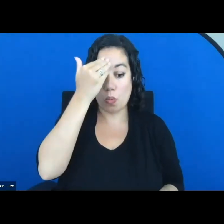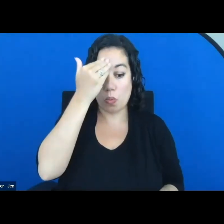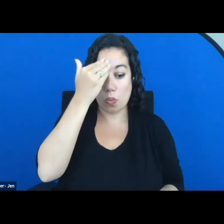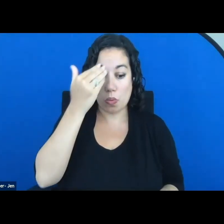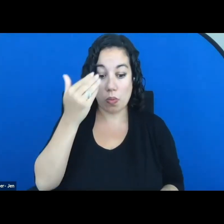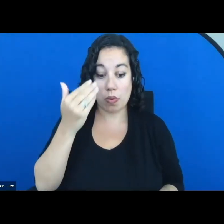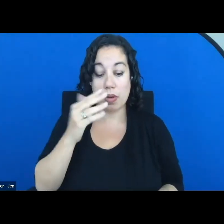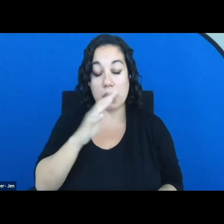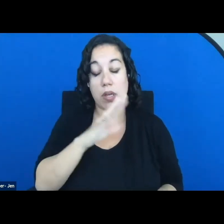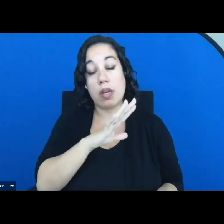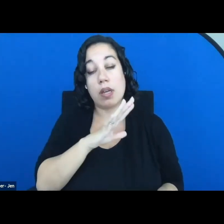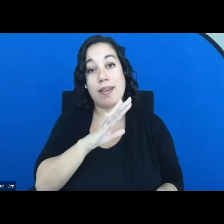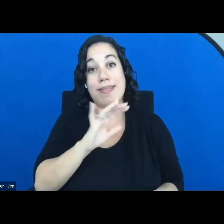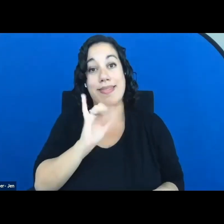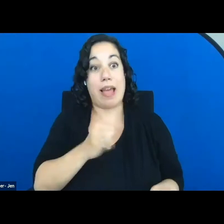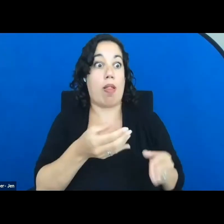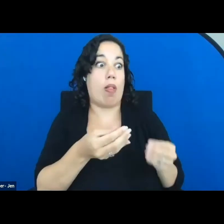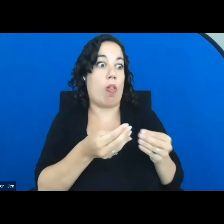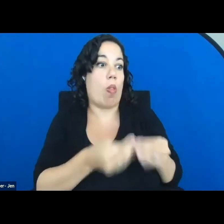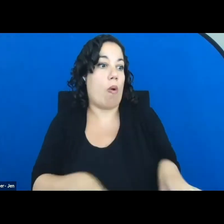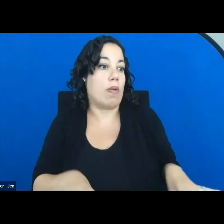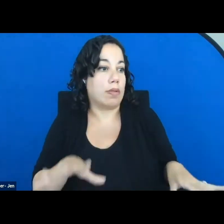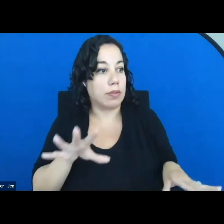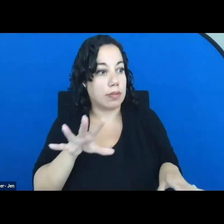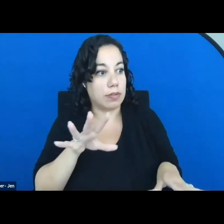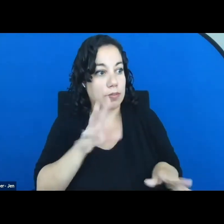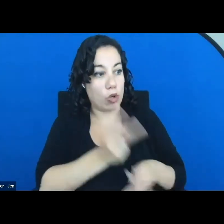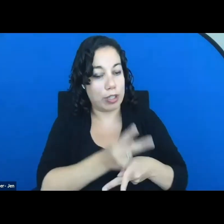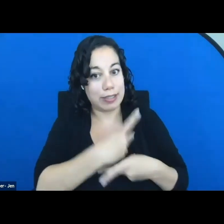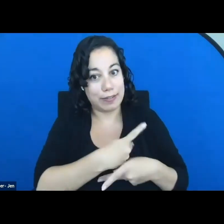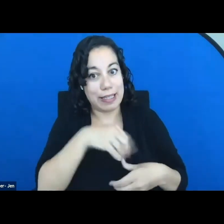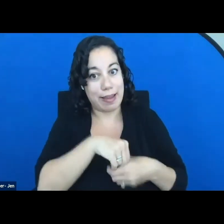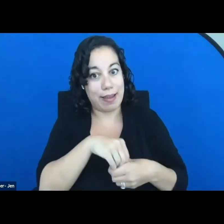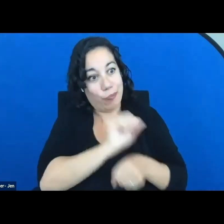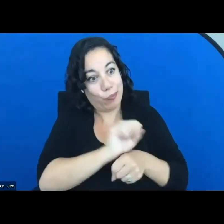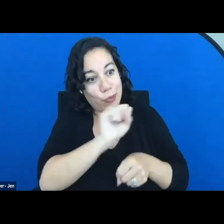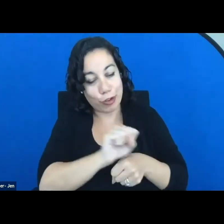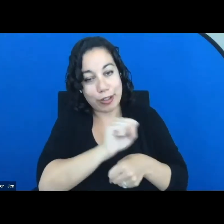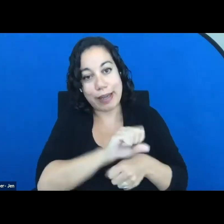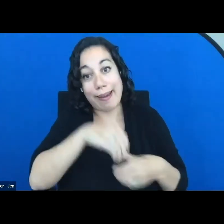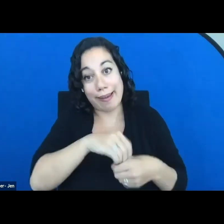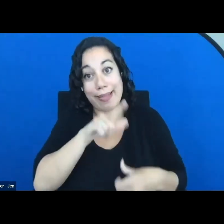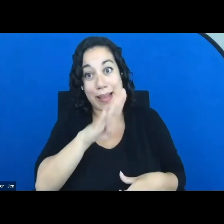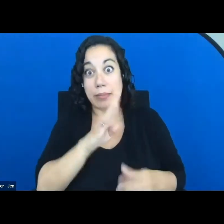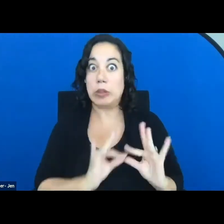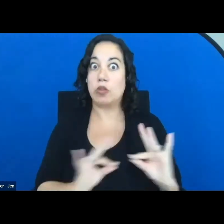of productivity within our lab is something that is crucial to NIH and something that